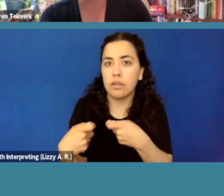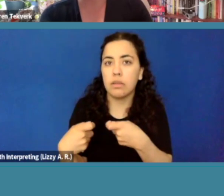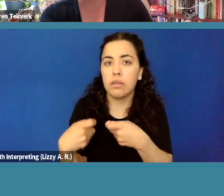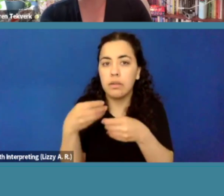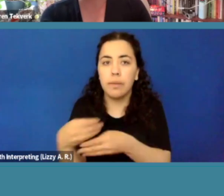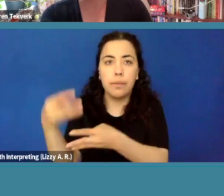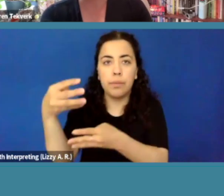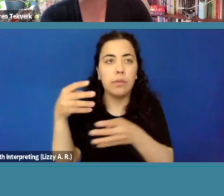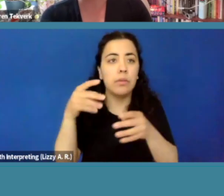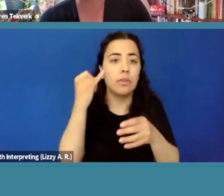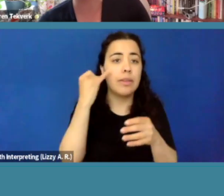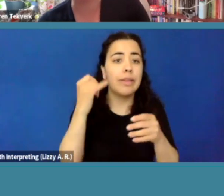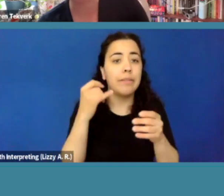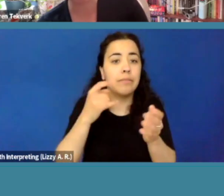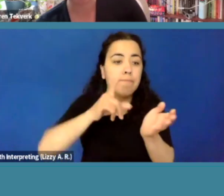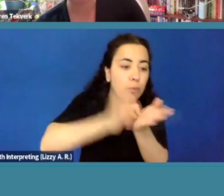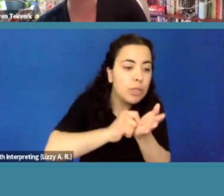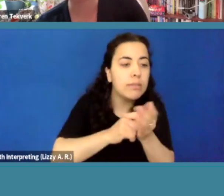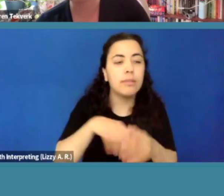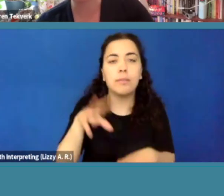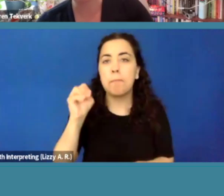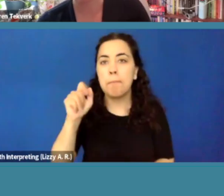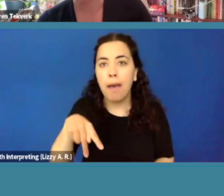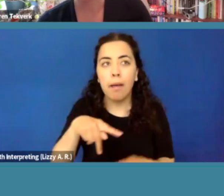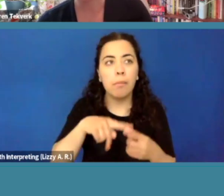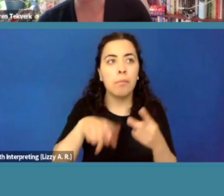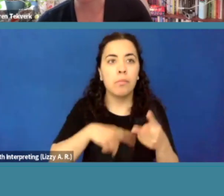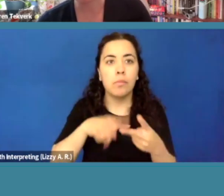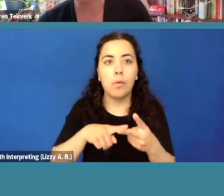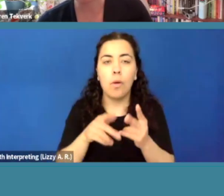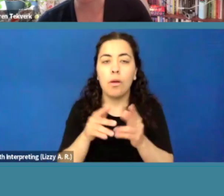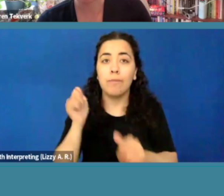and other printed items like maps or Playbills so that folks who are using